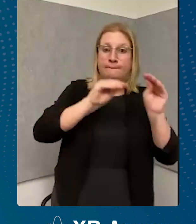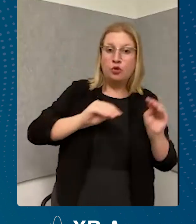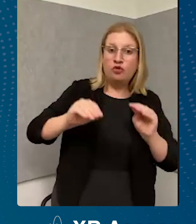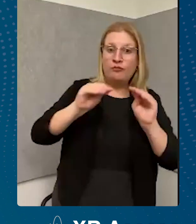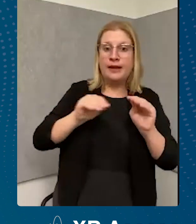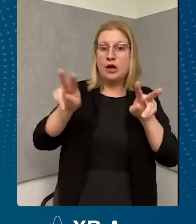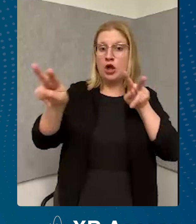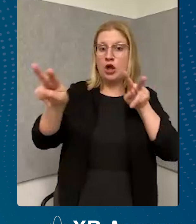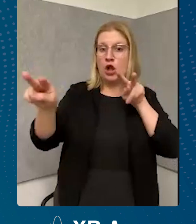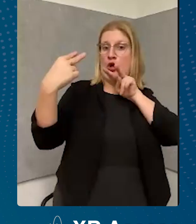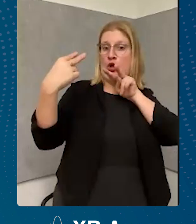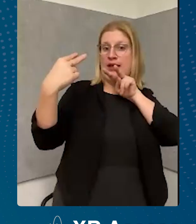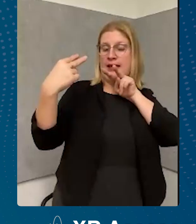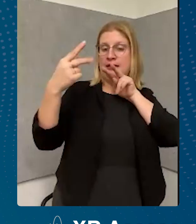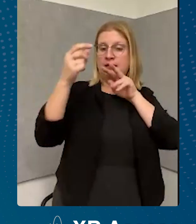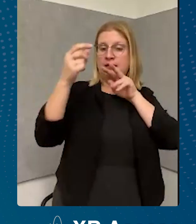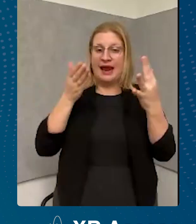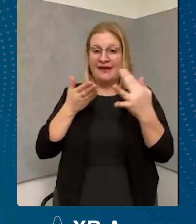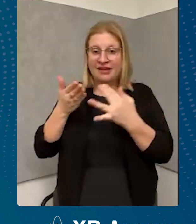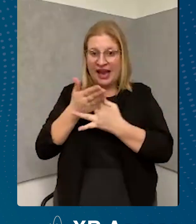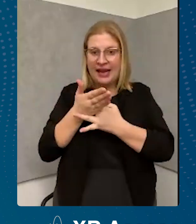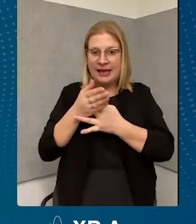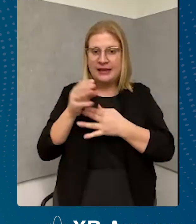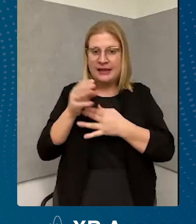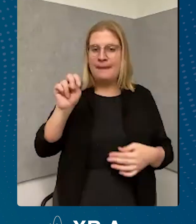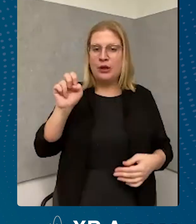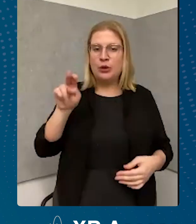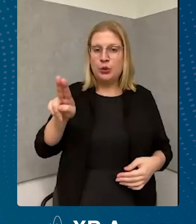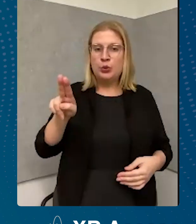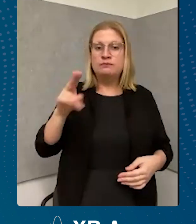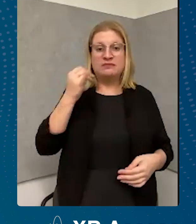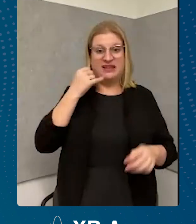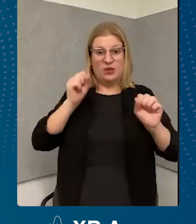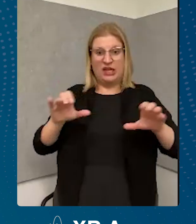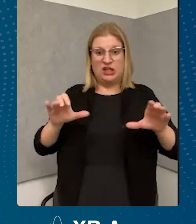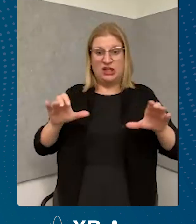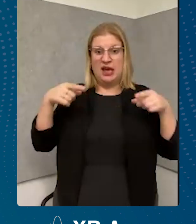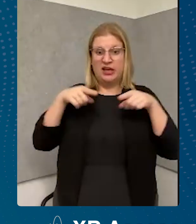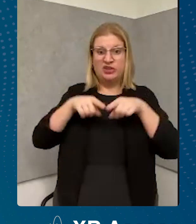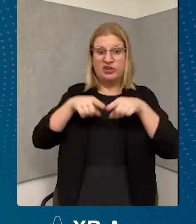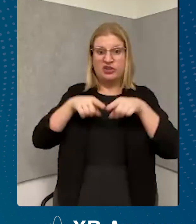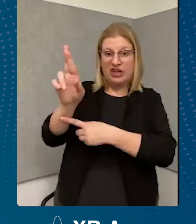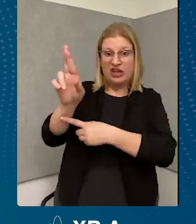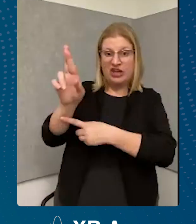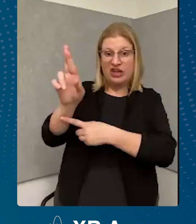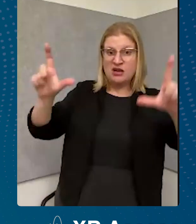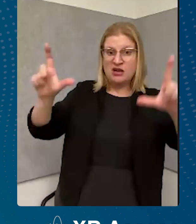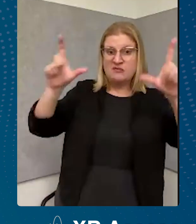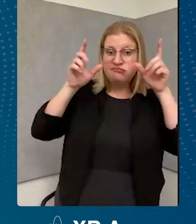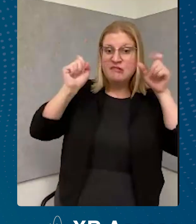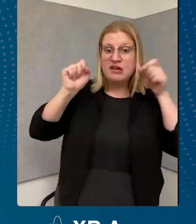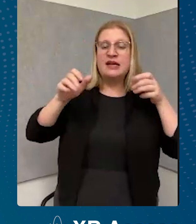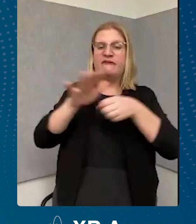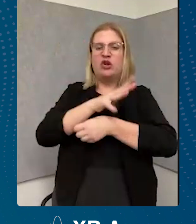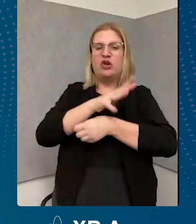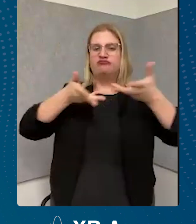and navigating menu. And if we can do those four things in virtual reality, then they can fully navigate and interact with their environment.